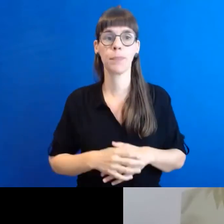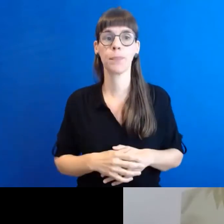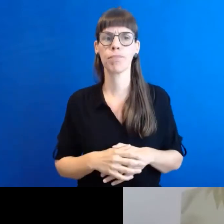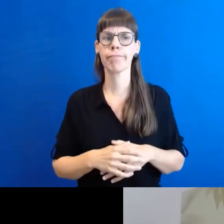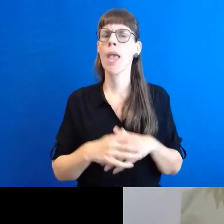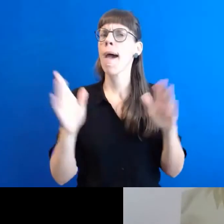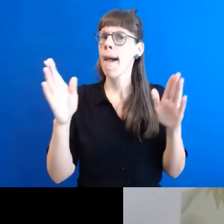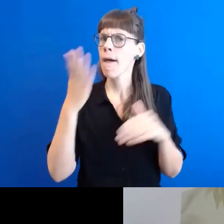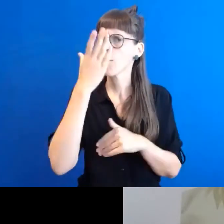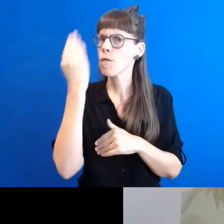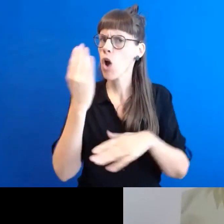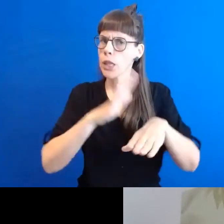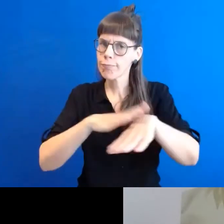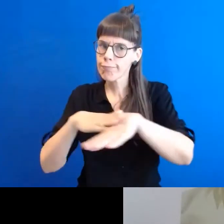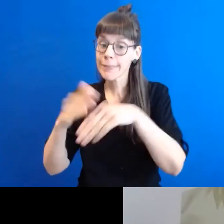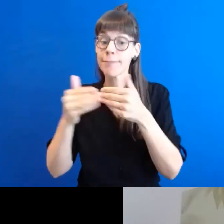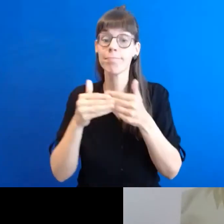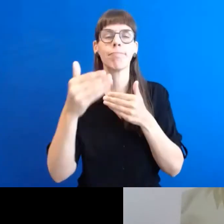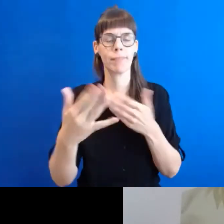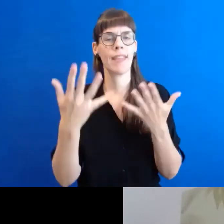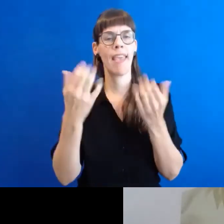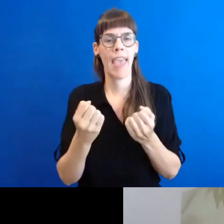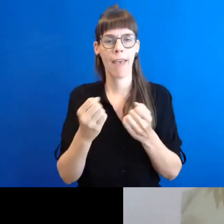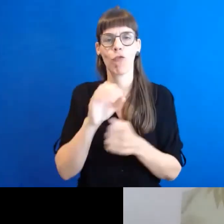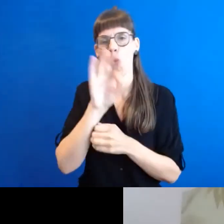Thank you very much, Ricardo, for insights from the UNHCR. I forgot